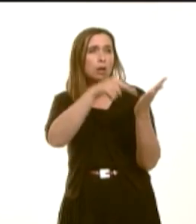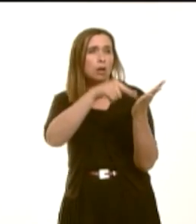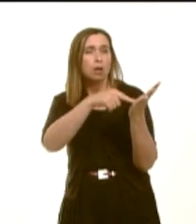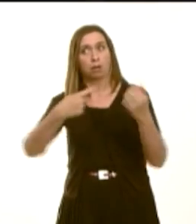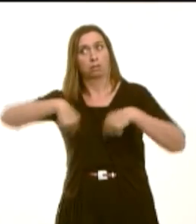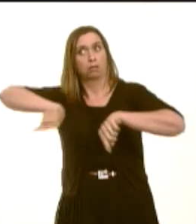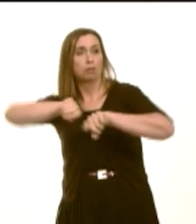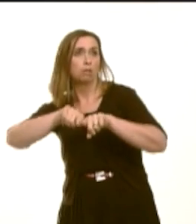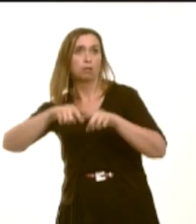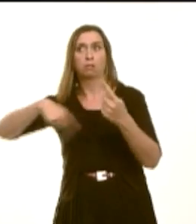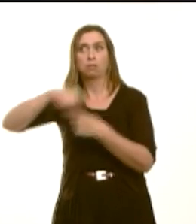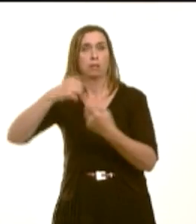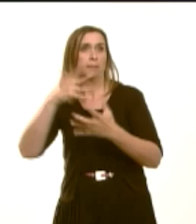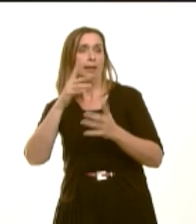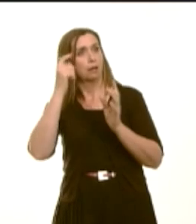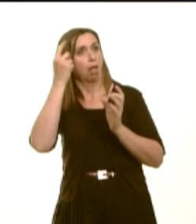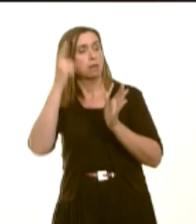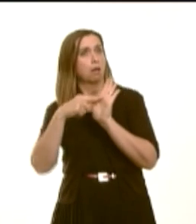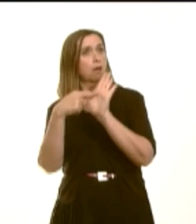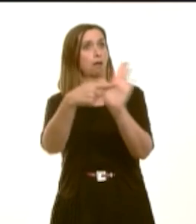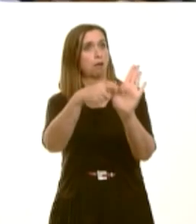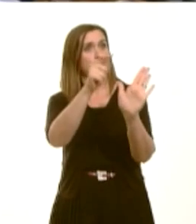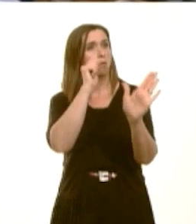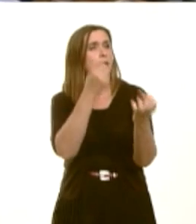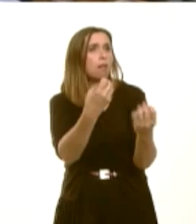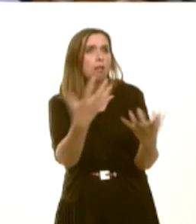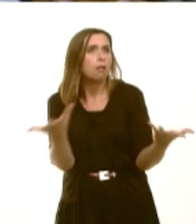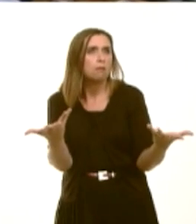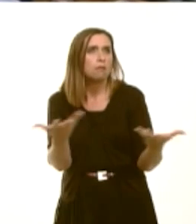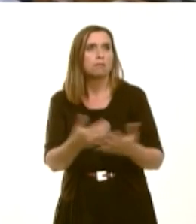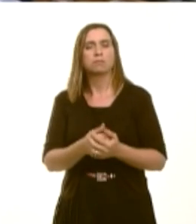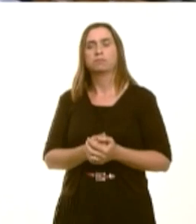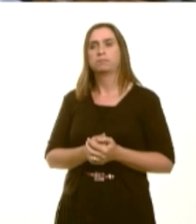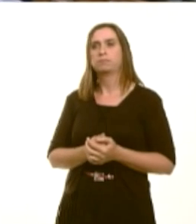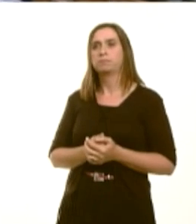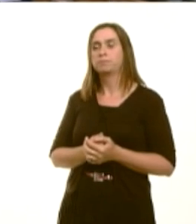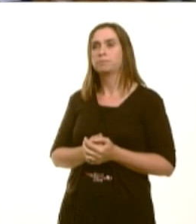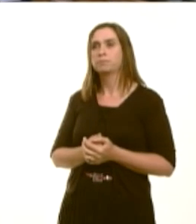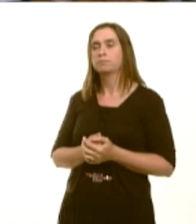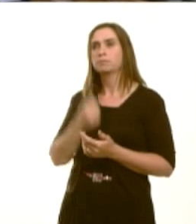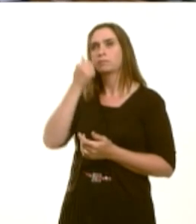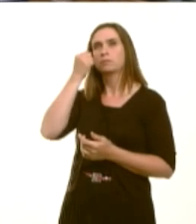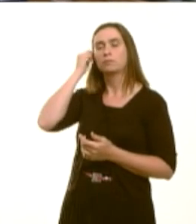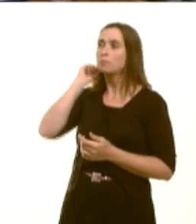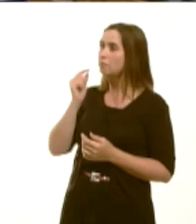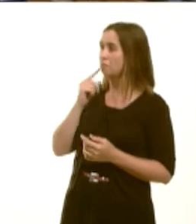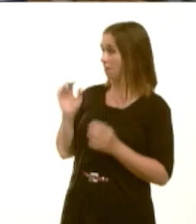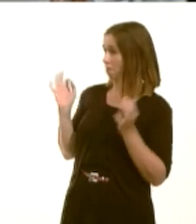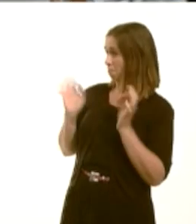and other colleagues in this Chamber, have proposed to you with regard to opencast mining? Carwyn Jones: It would be incorrect to say that nothing has been done in the meantime.